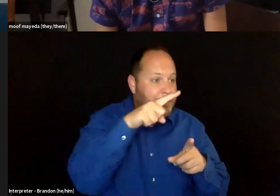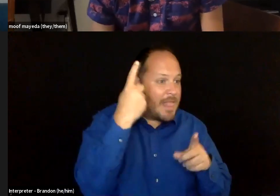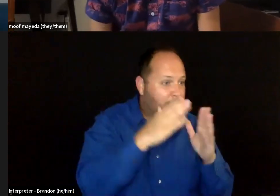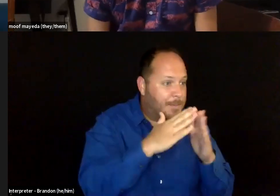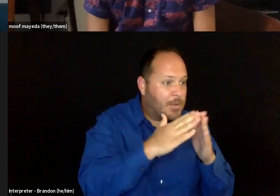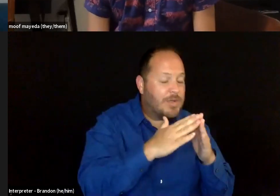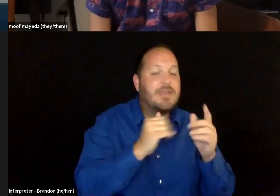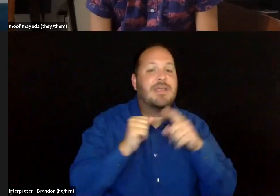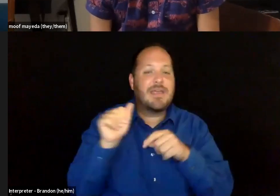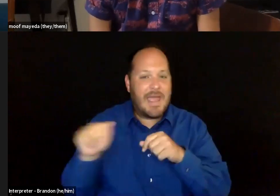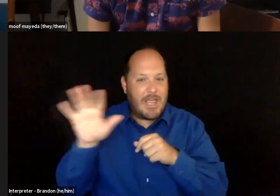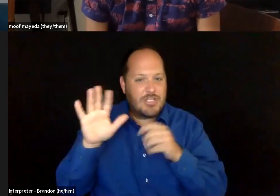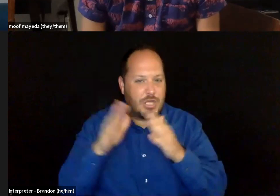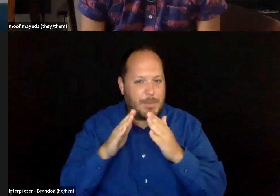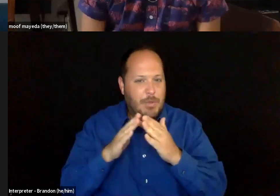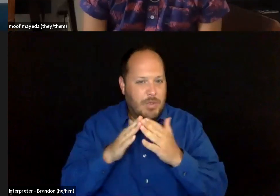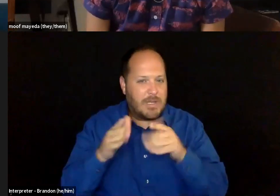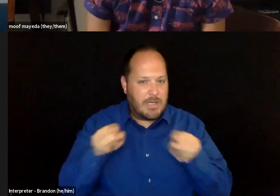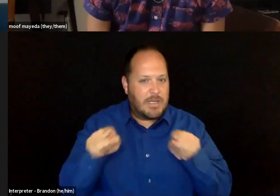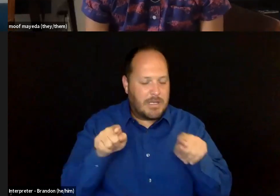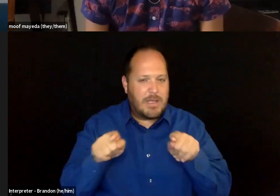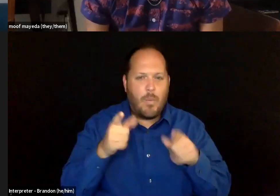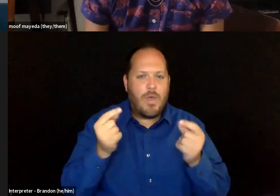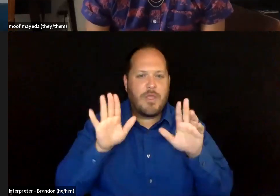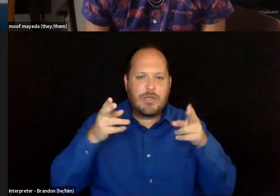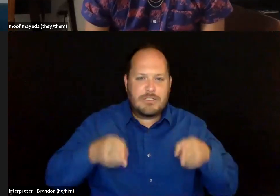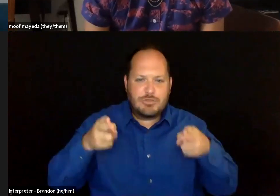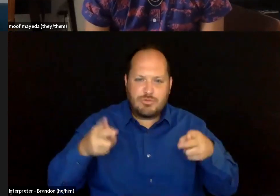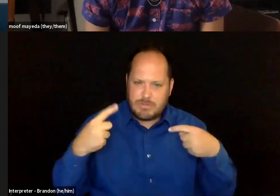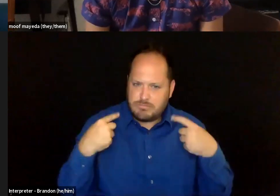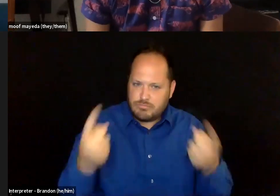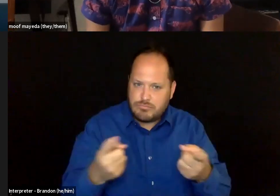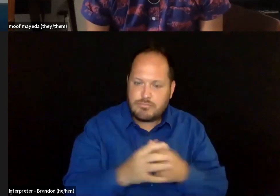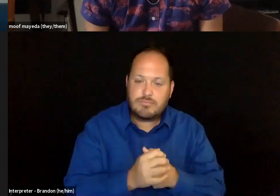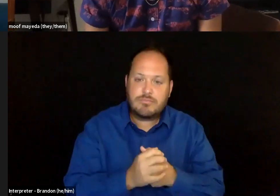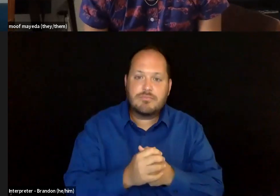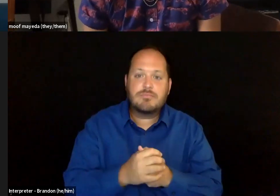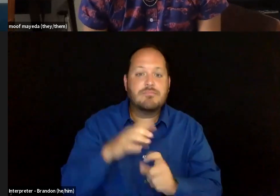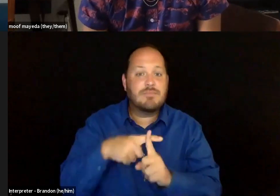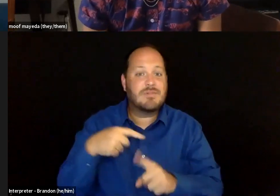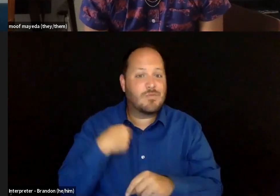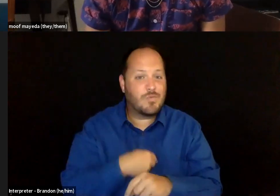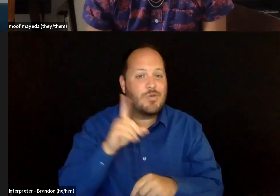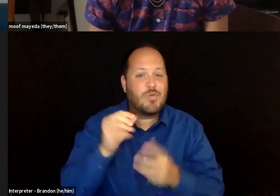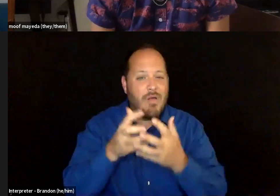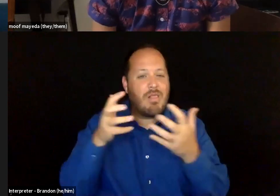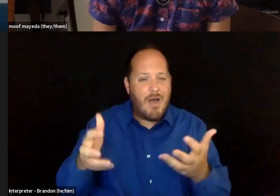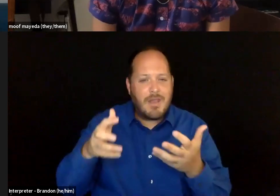Is TransPonder mostly in Eugene or is it statewide, and if it's not statewide, what do you know is available in other parts of